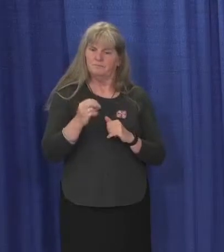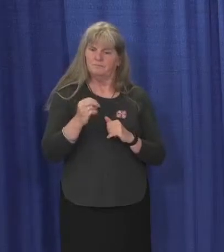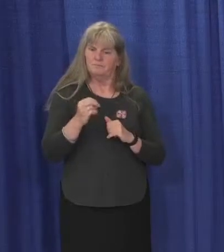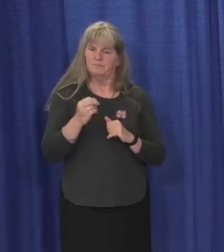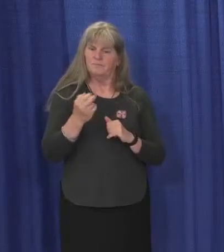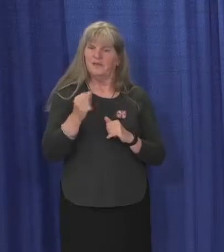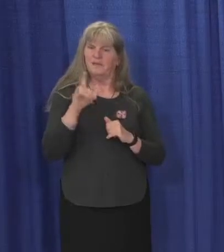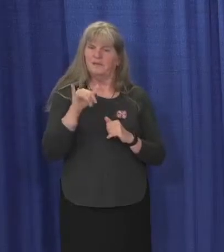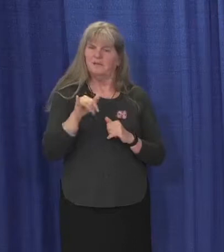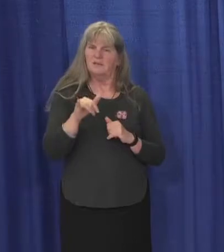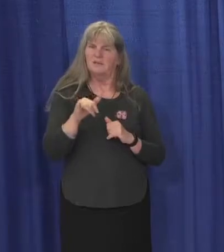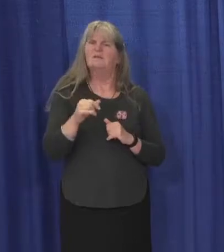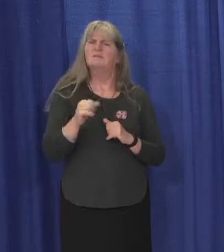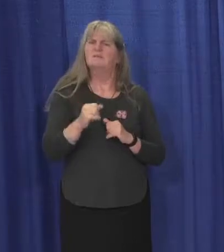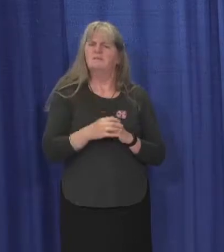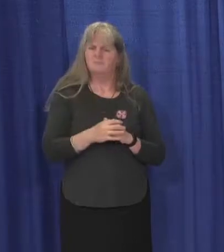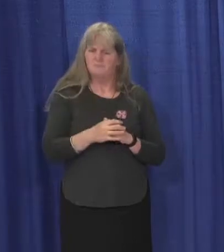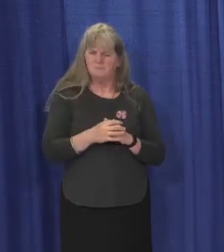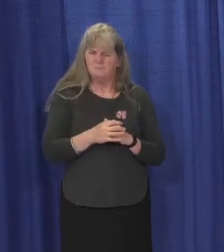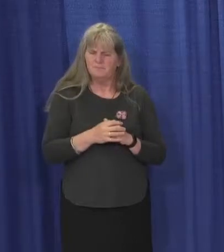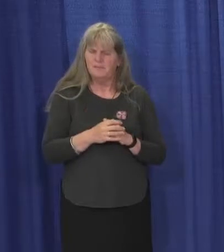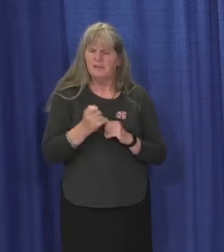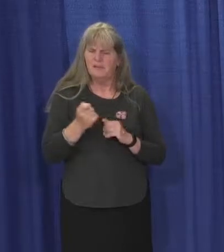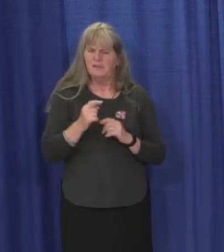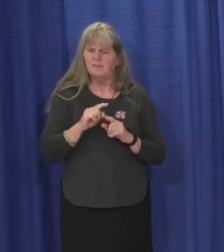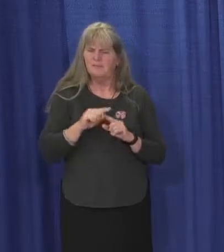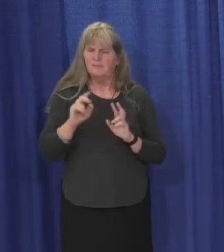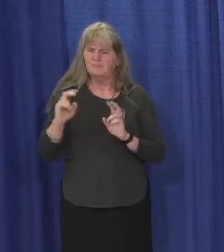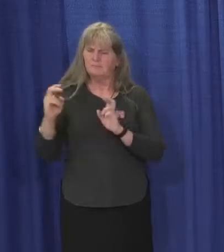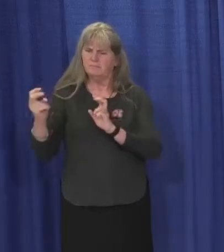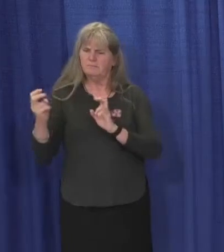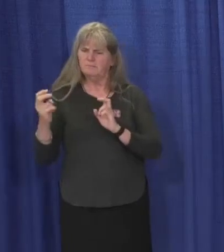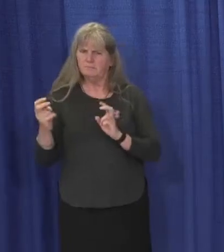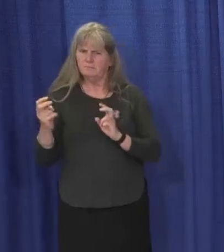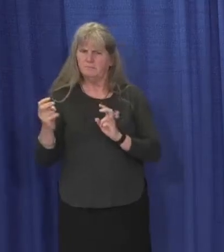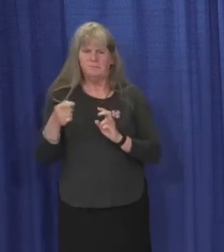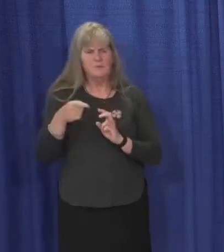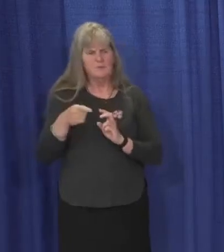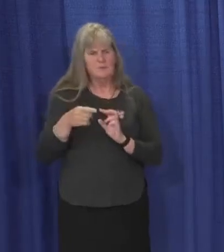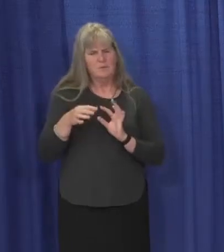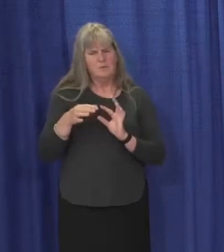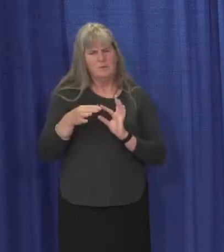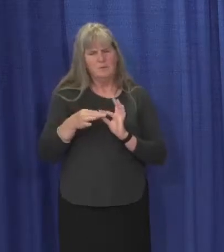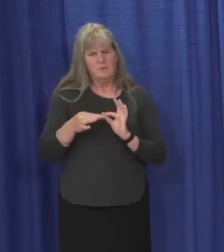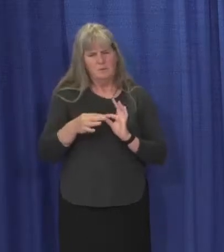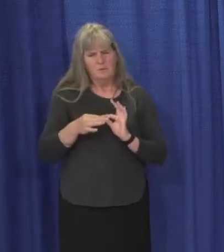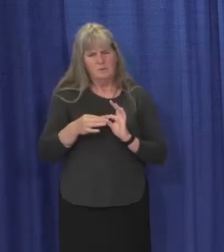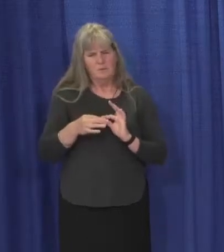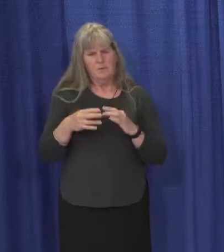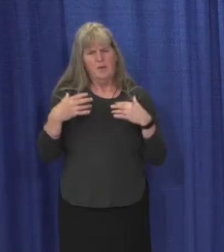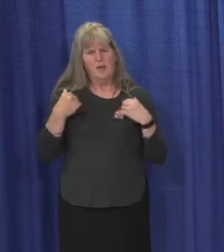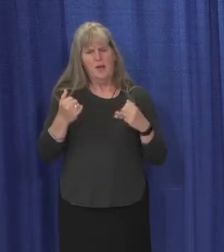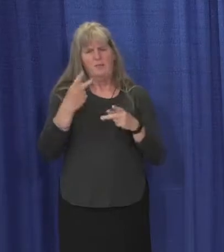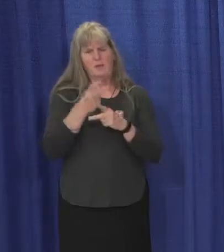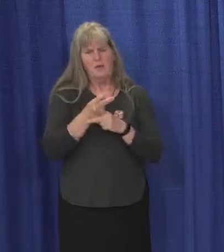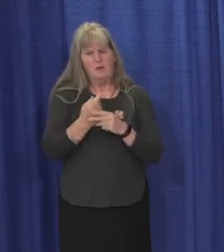Pat: Next question? Mother question is on a different track. There was a mention that